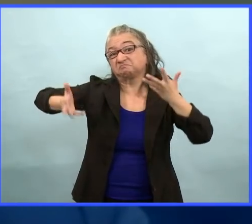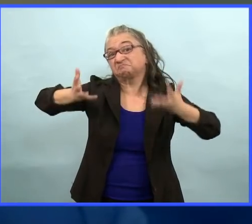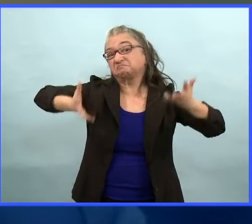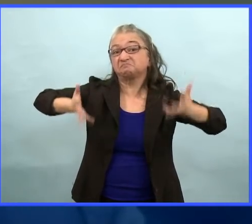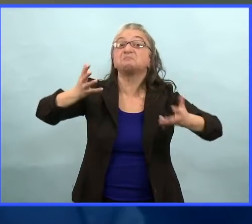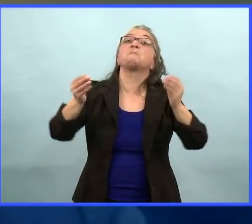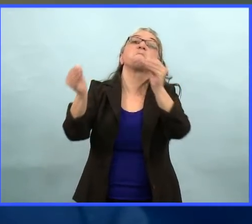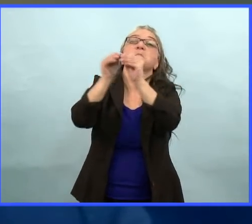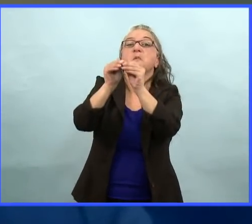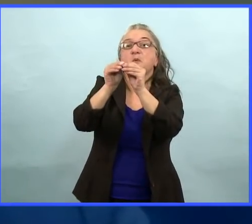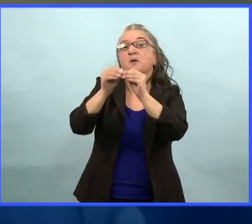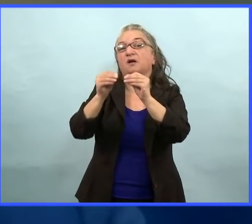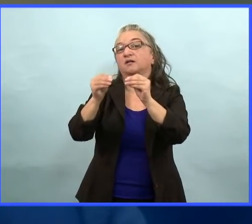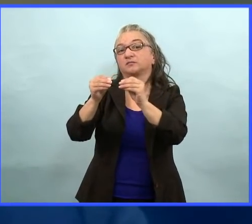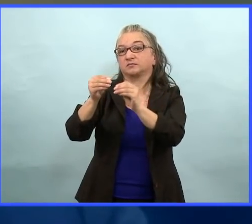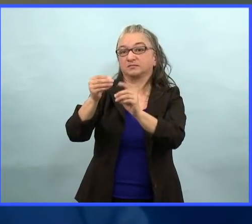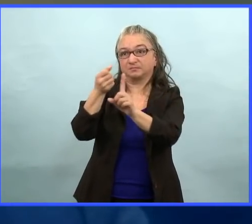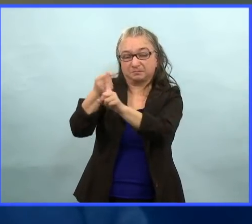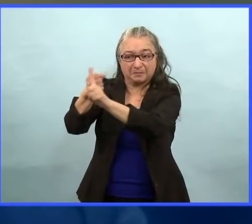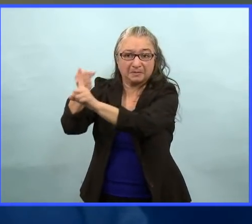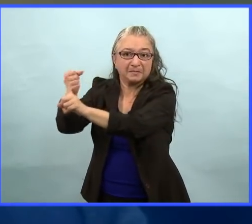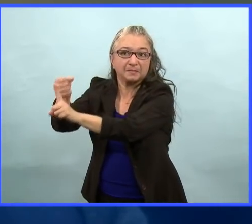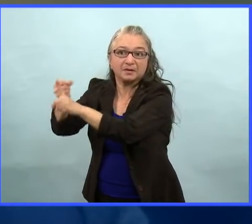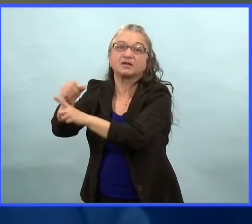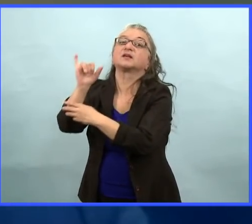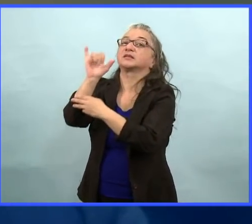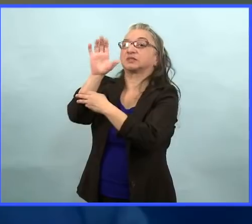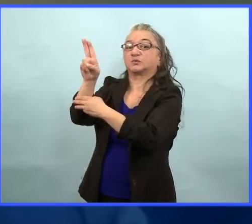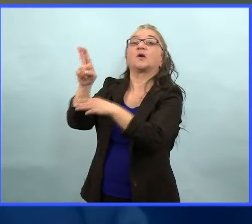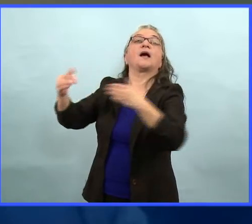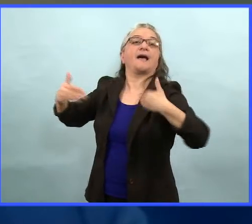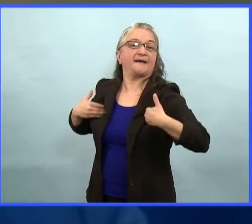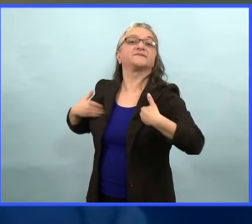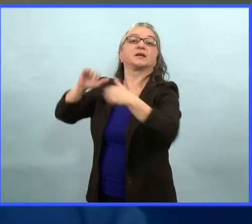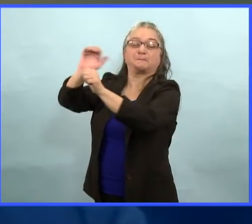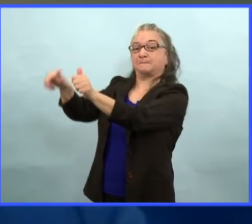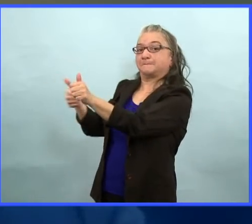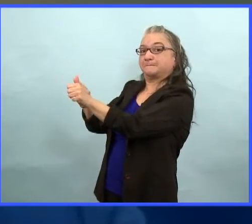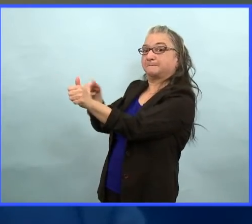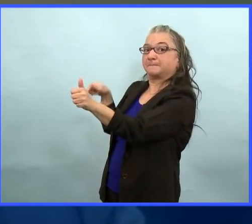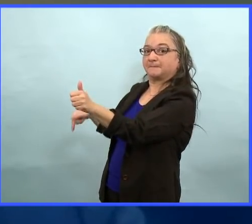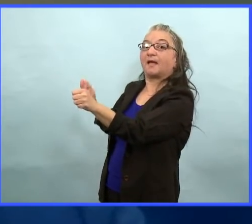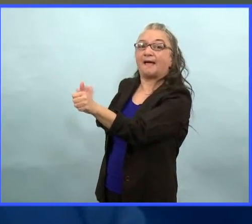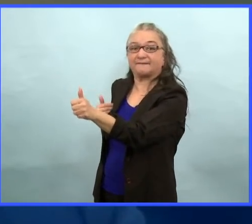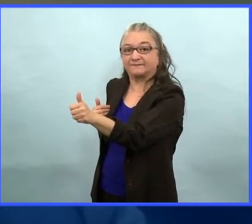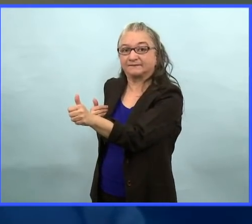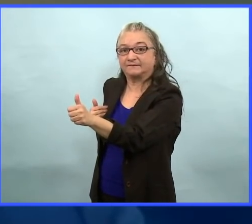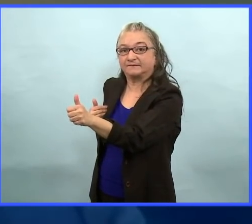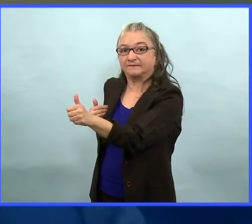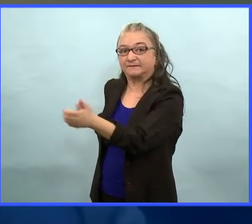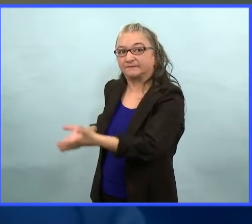in the number of beds and looking at the criteria by which we would do that and then the timing